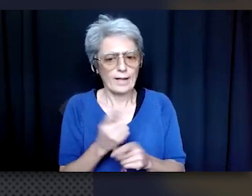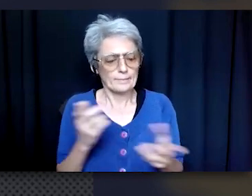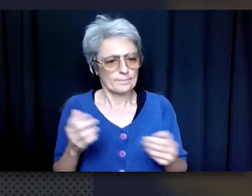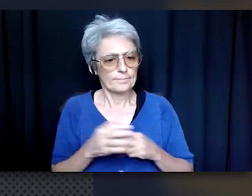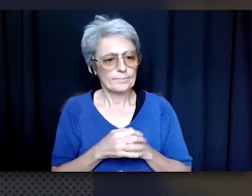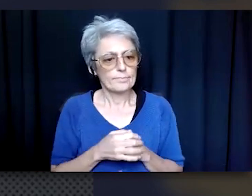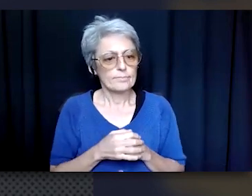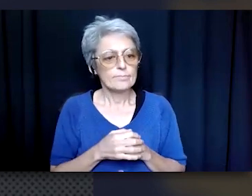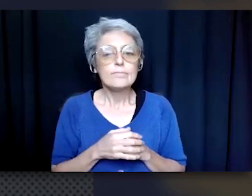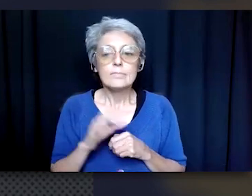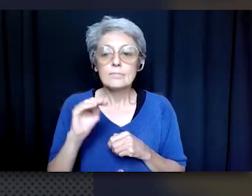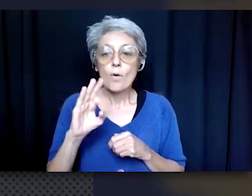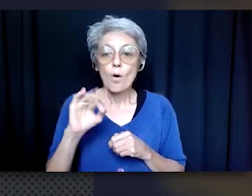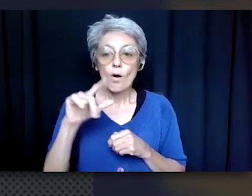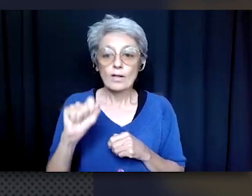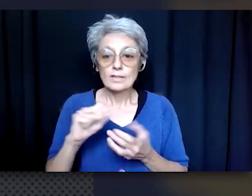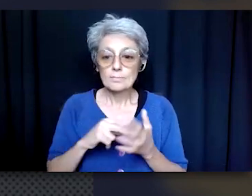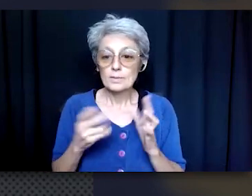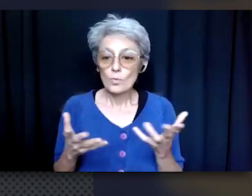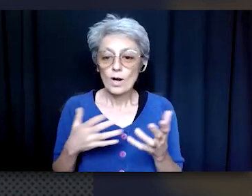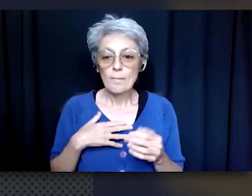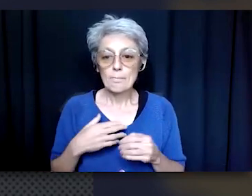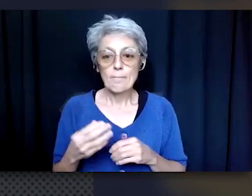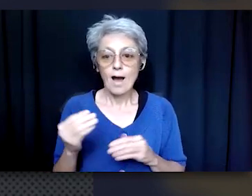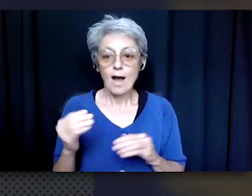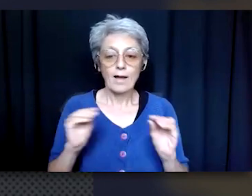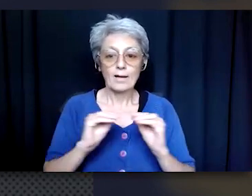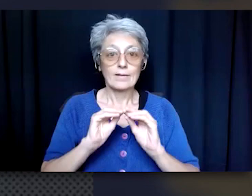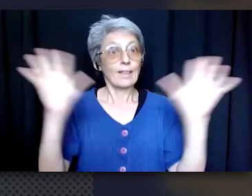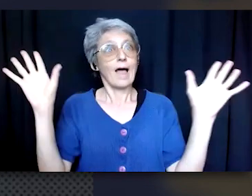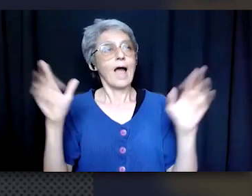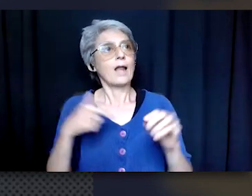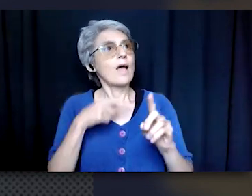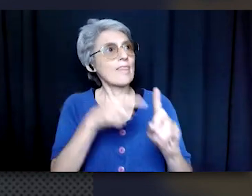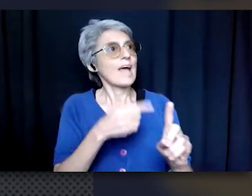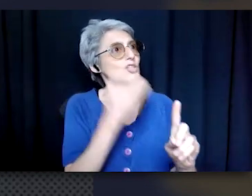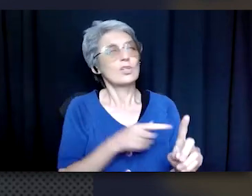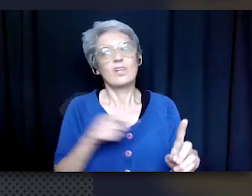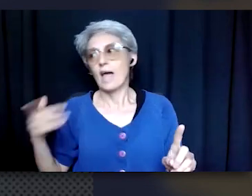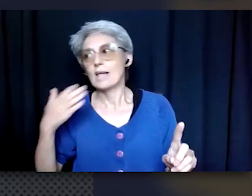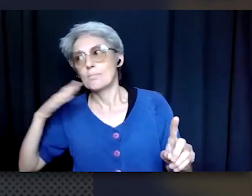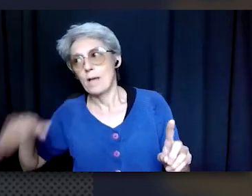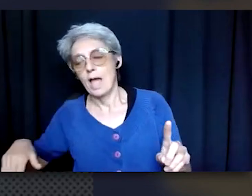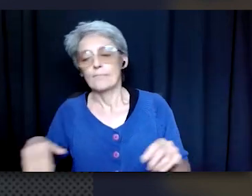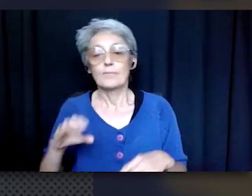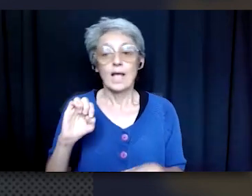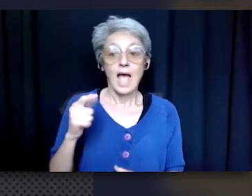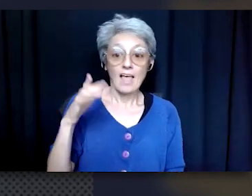of what’s good and bad. Ethics are those that are adopted by a given community, not necessarily